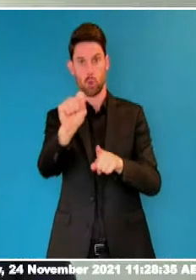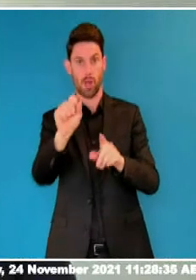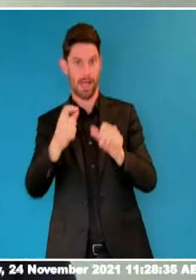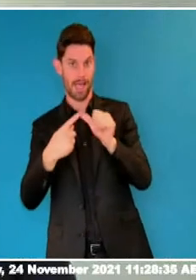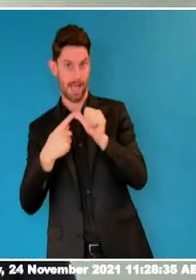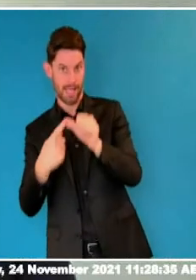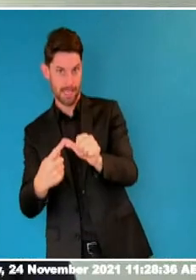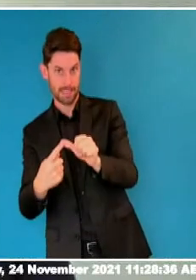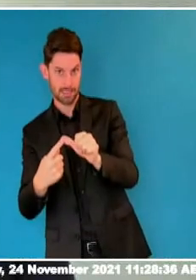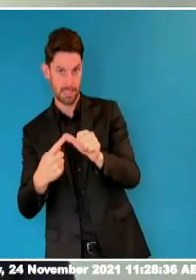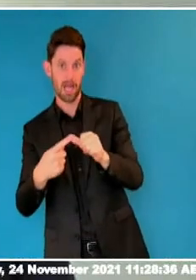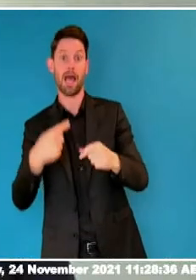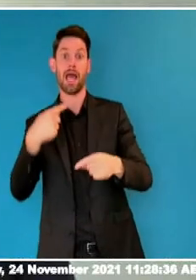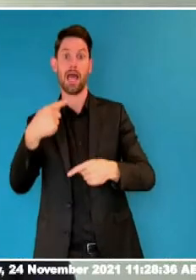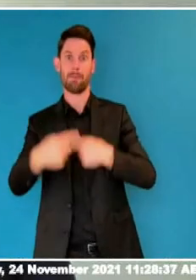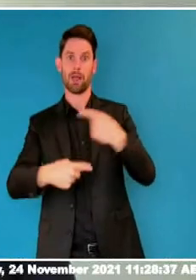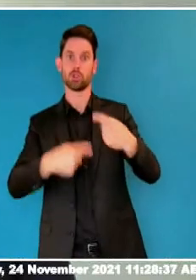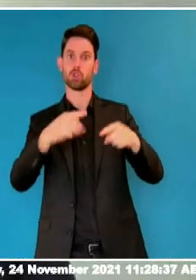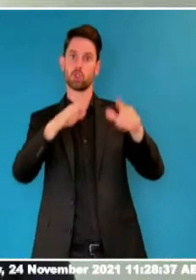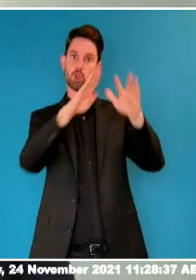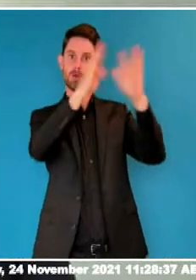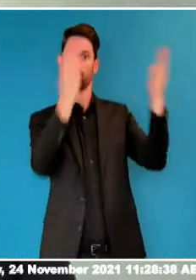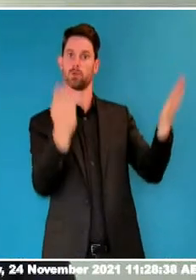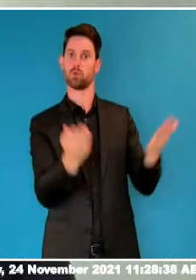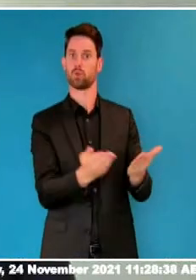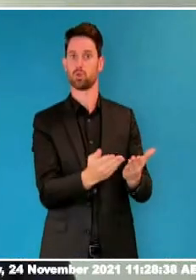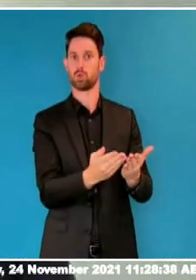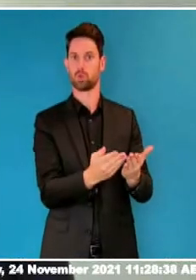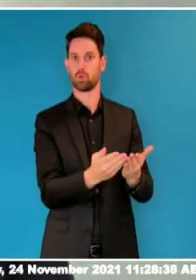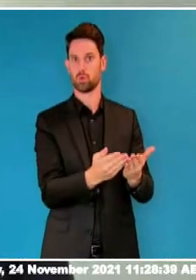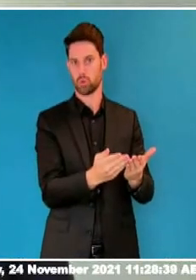relating to the universal adjustments that RMIT makes for all staff.